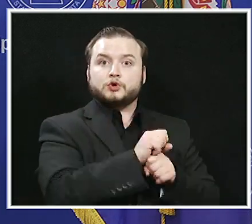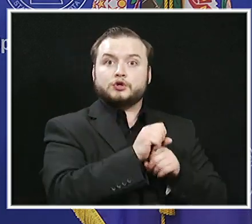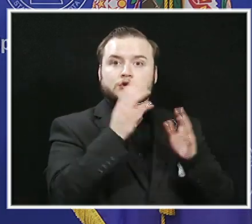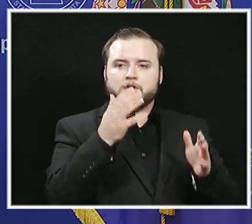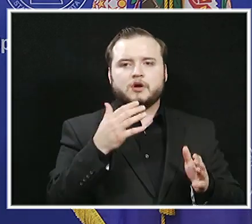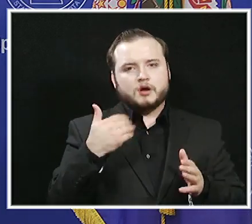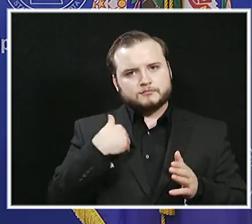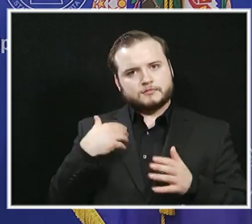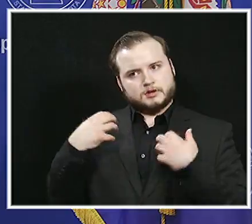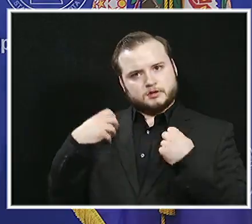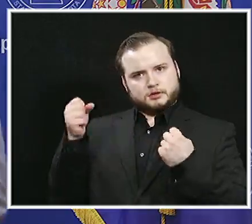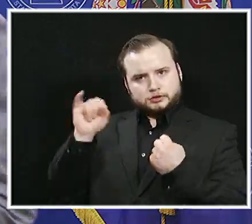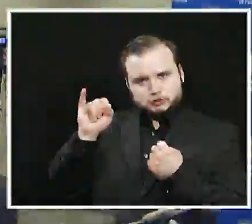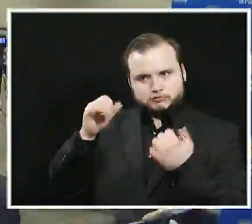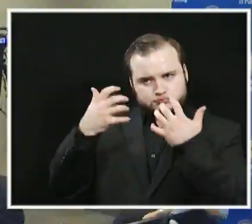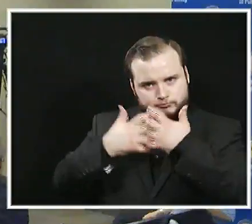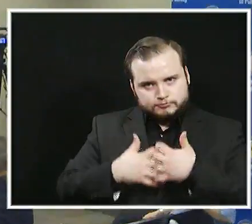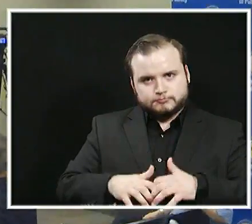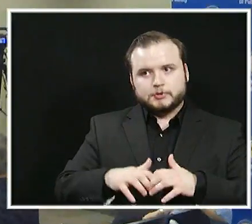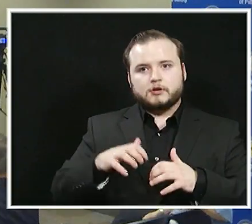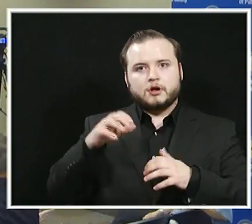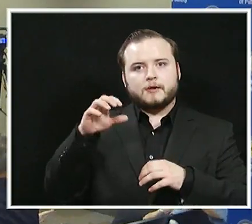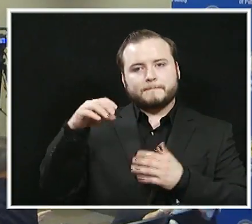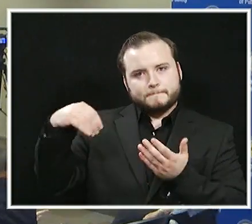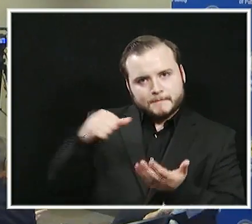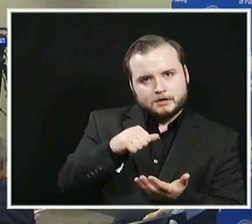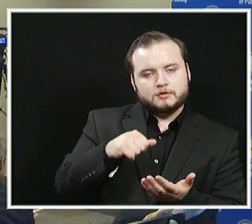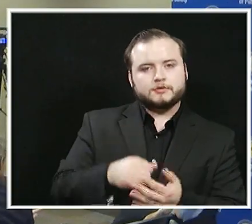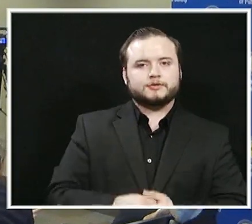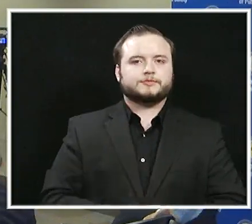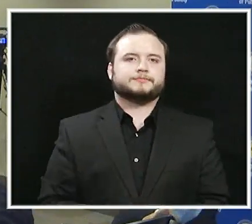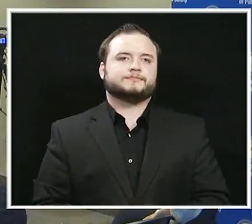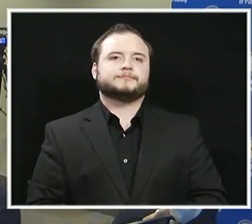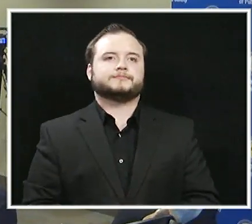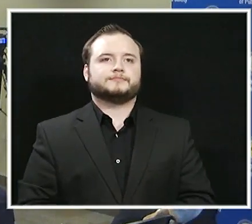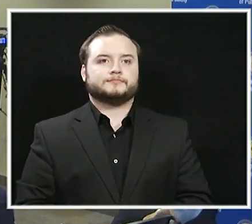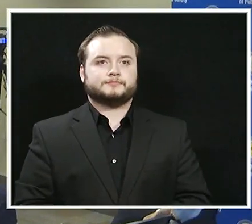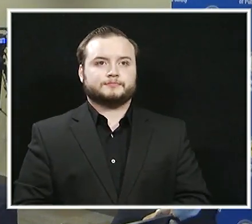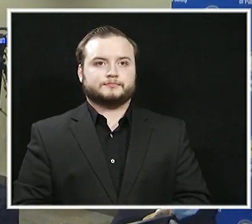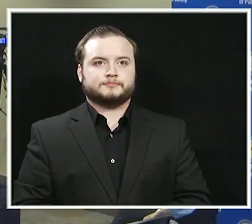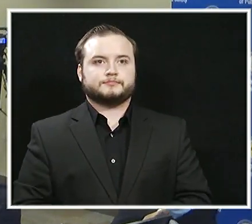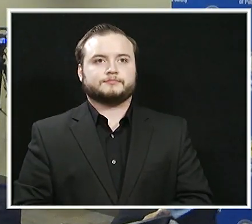businesses that can earn money by having the ability to sell things as it is for the worker to get benefits and